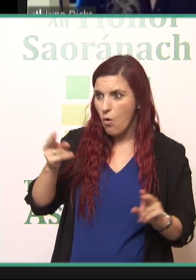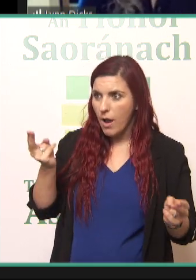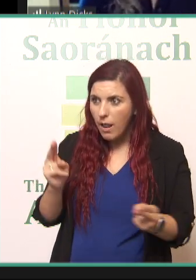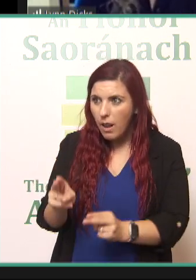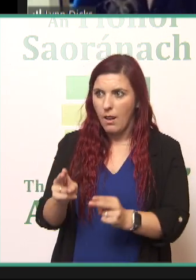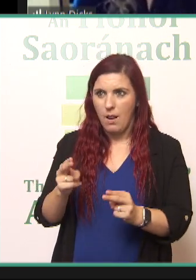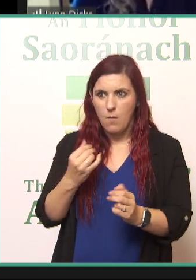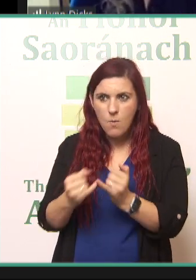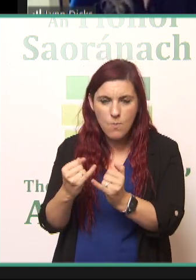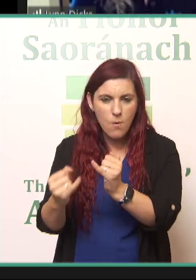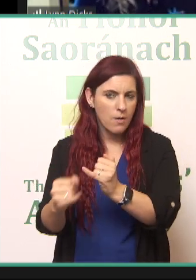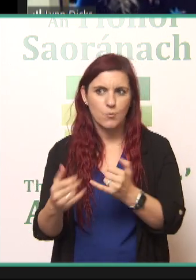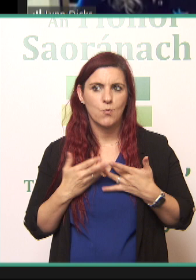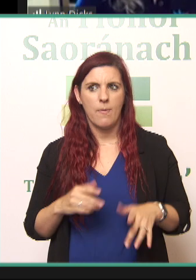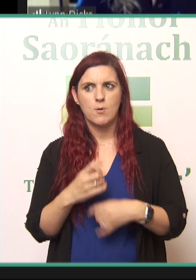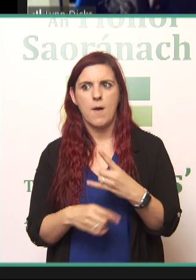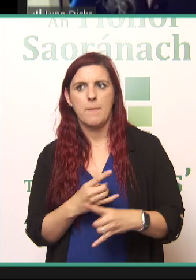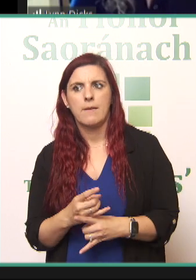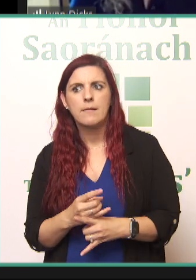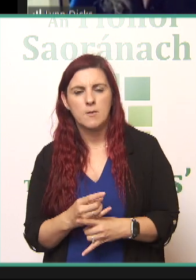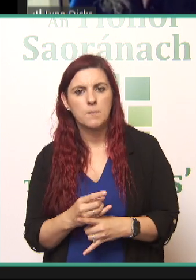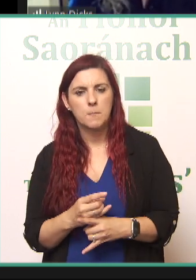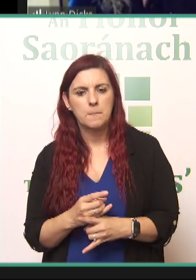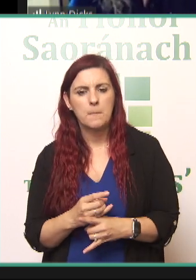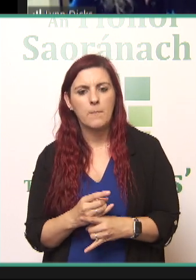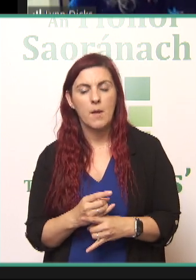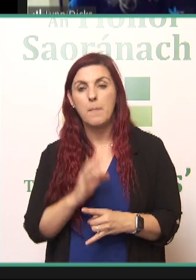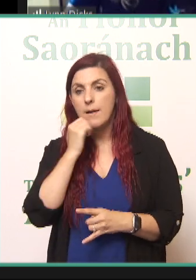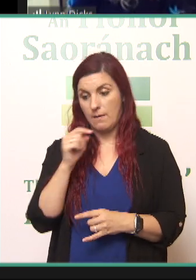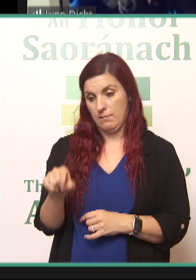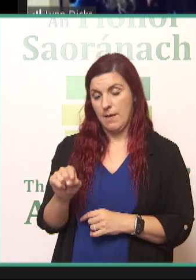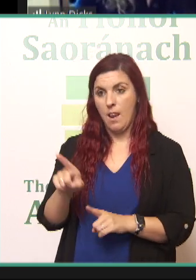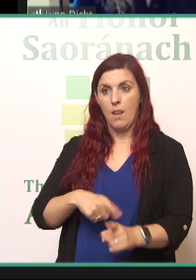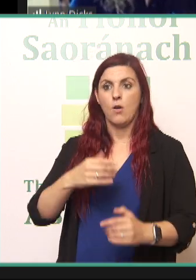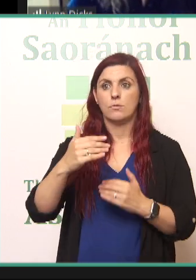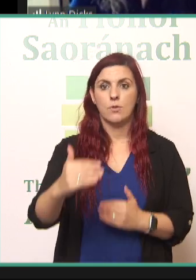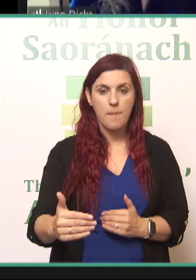pollinators and other insects and farmland birds for example because in the long term agriculture